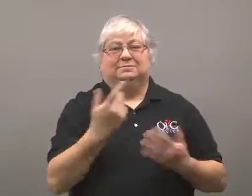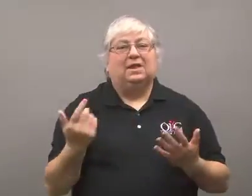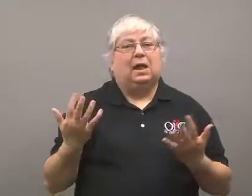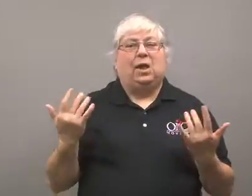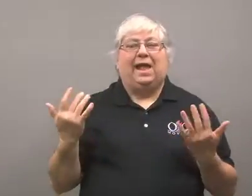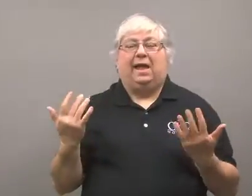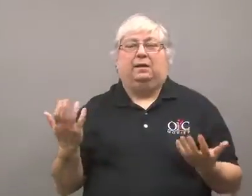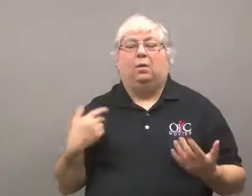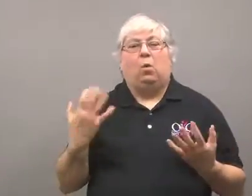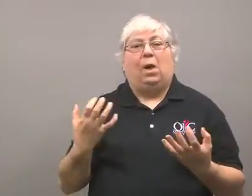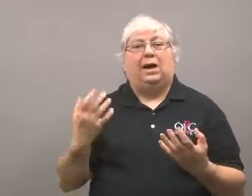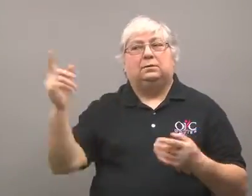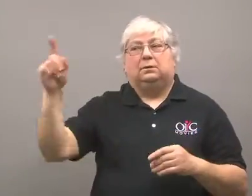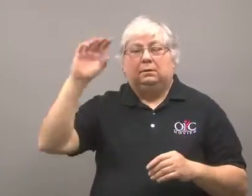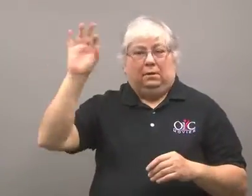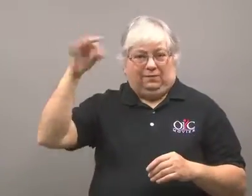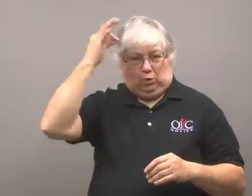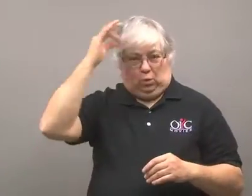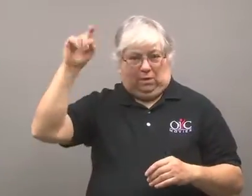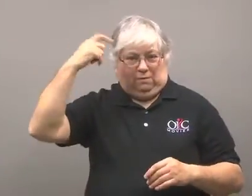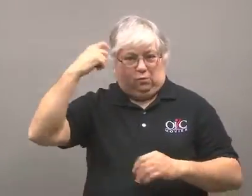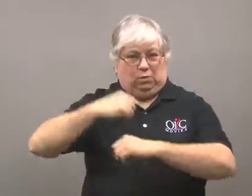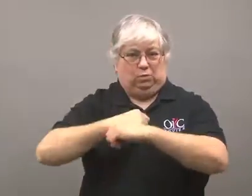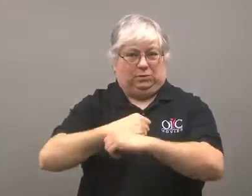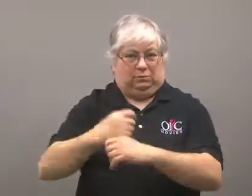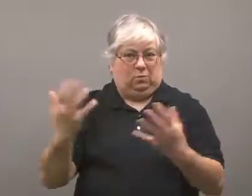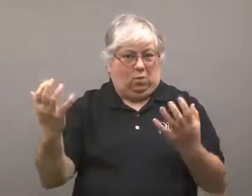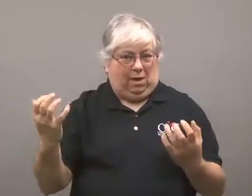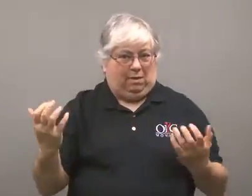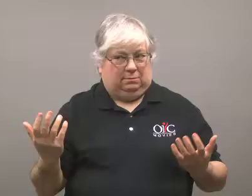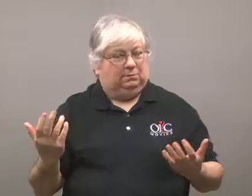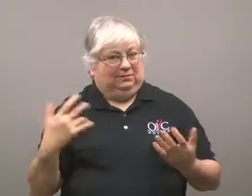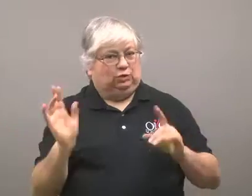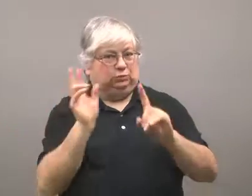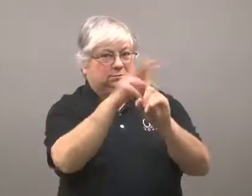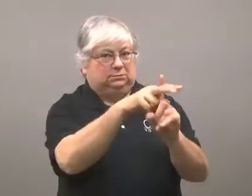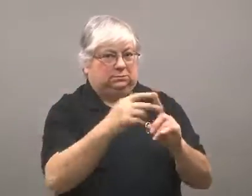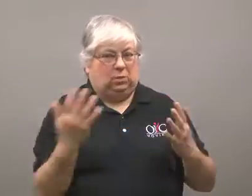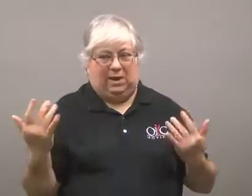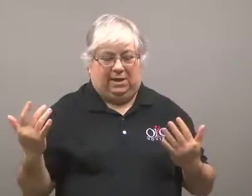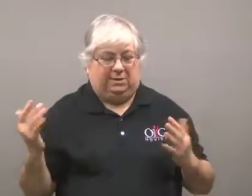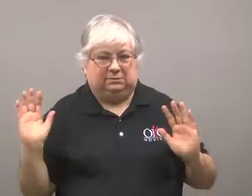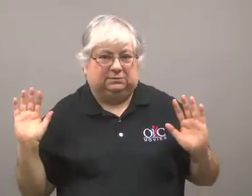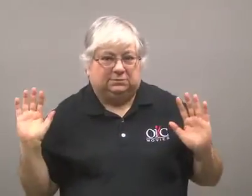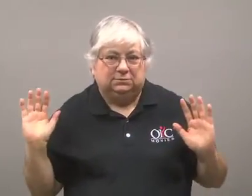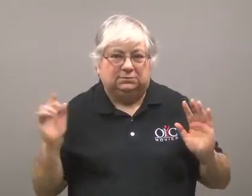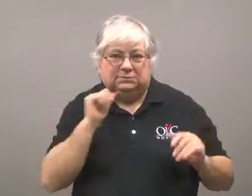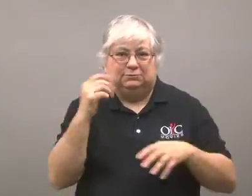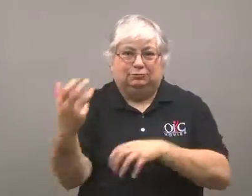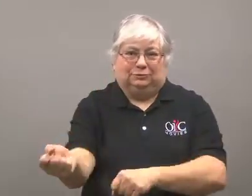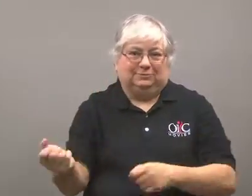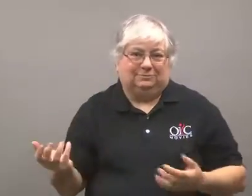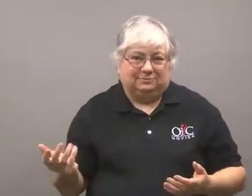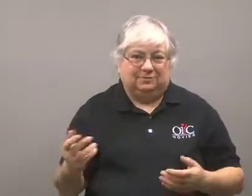He didn't trust the police, and had asked for federal protection. He wanted to wait for them.